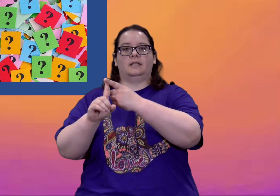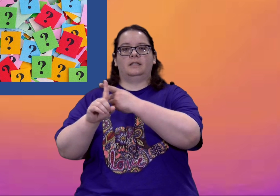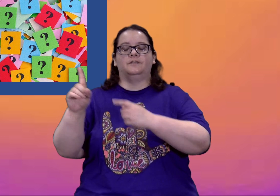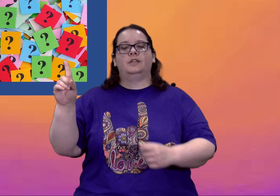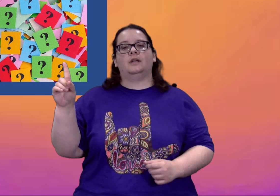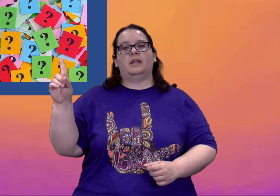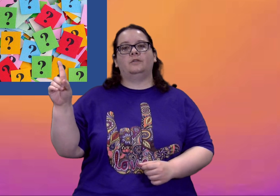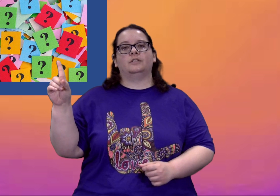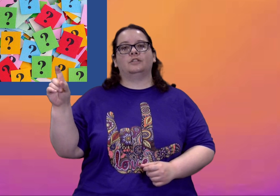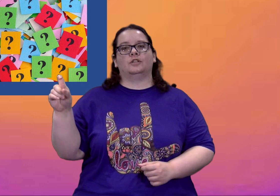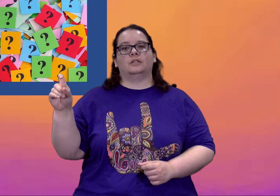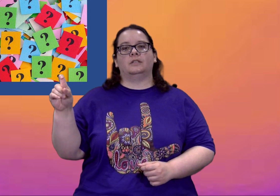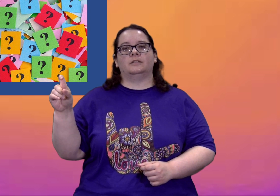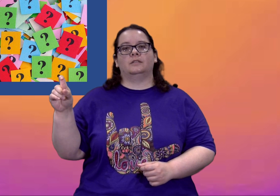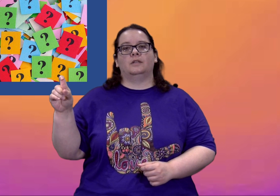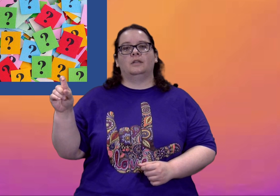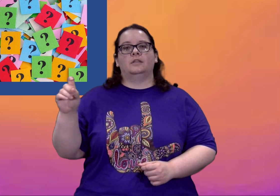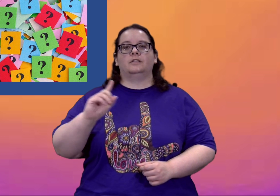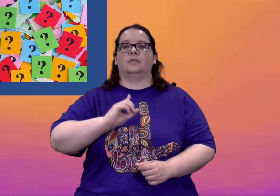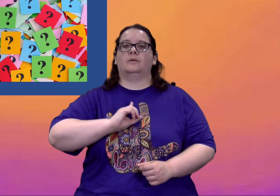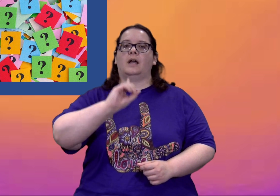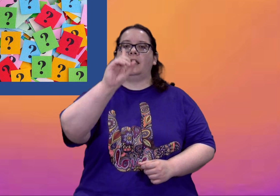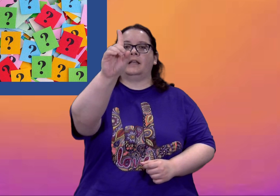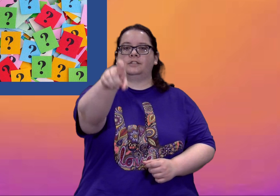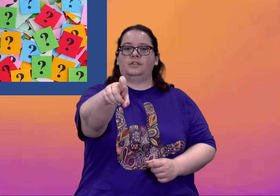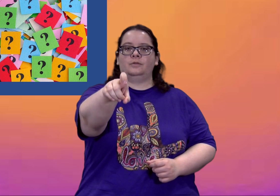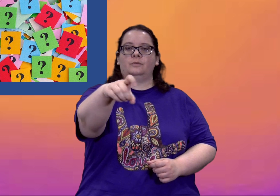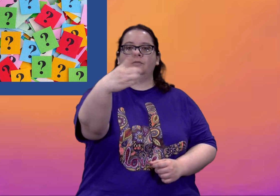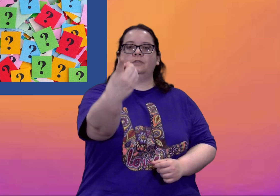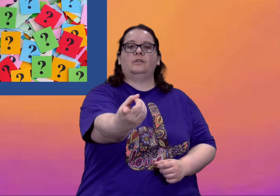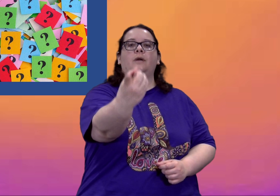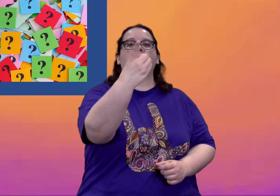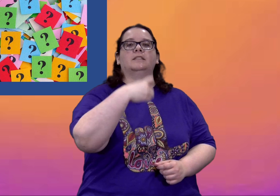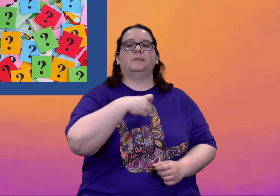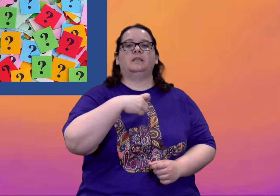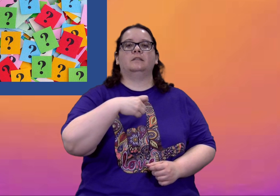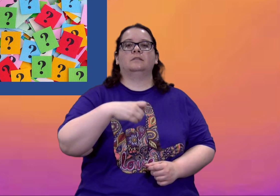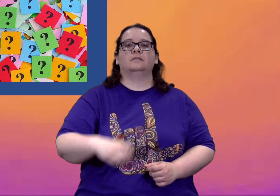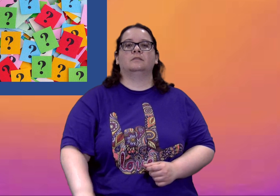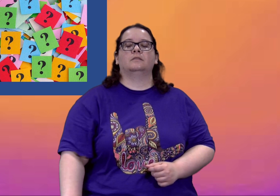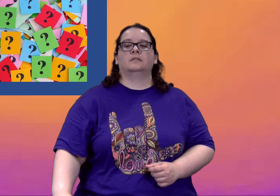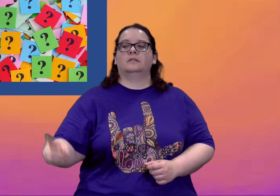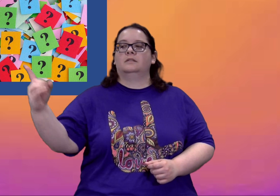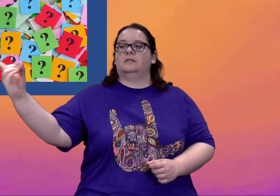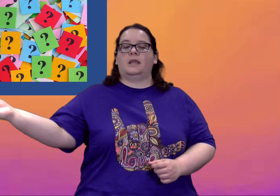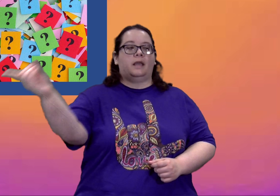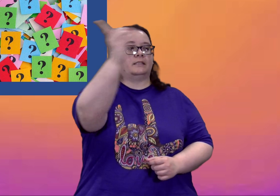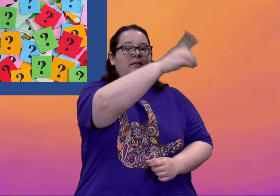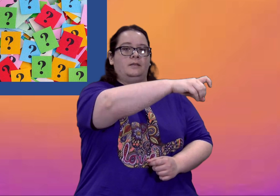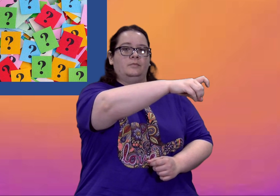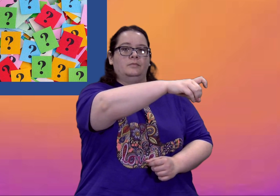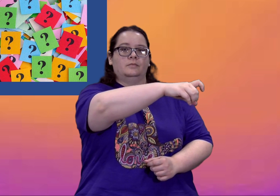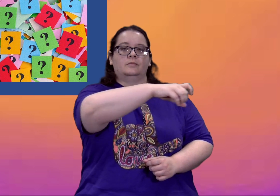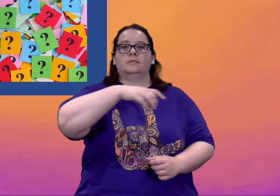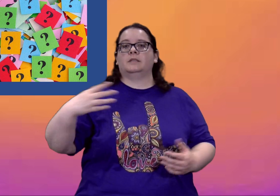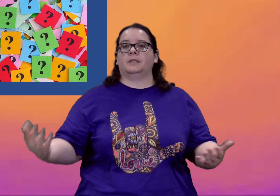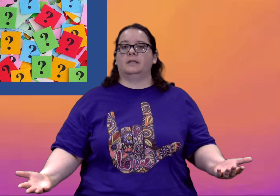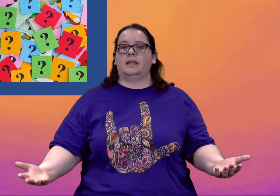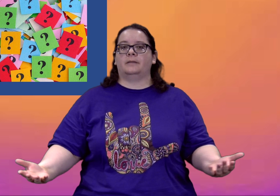index finger and you just curl it. So I ask you, you ask me, they ask them. Something like that.